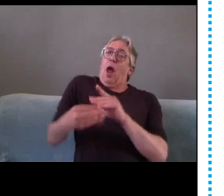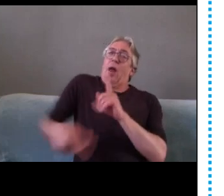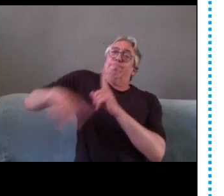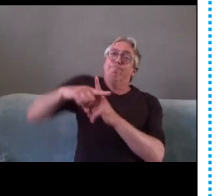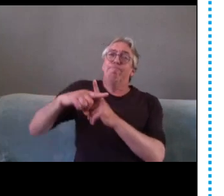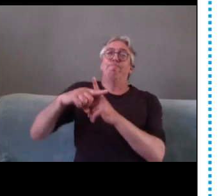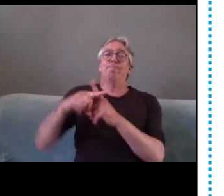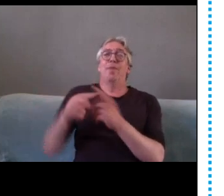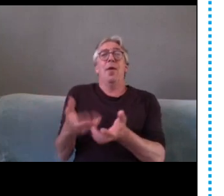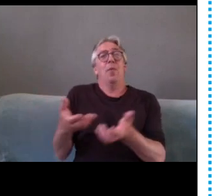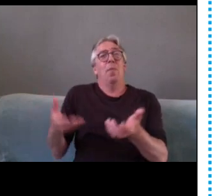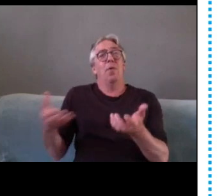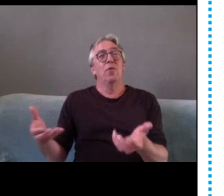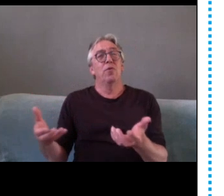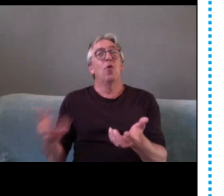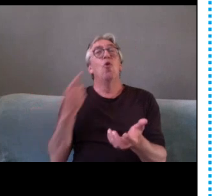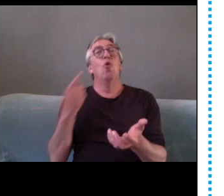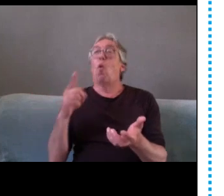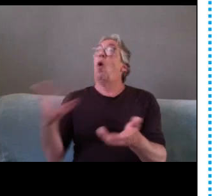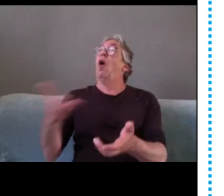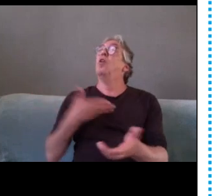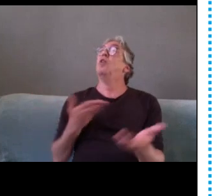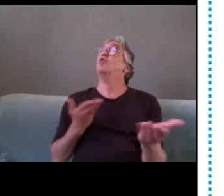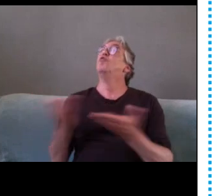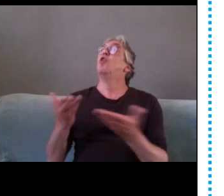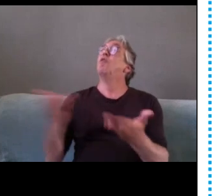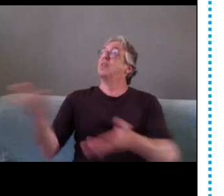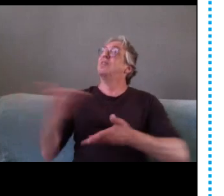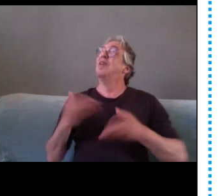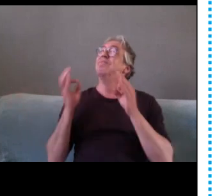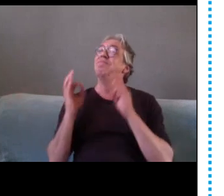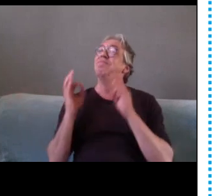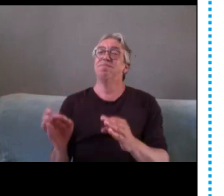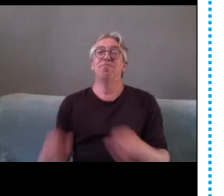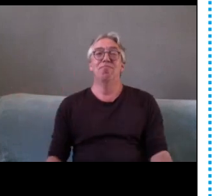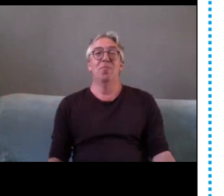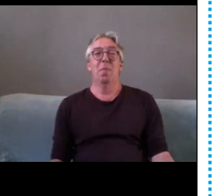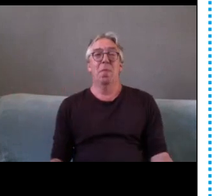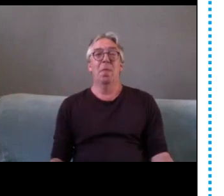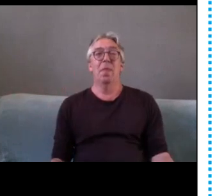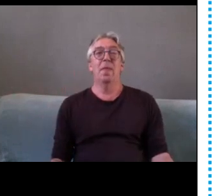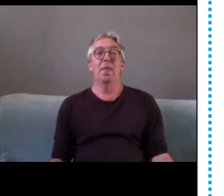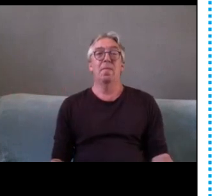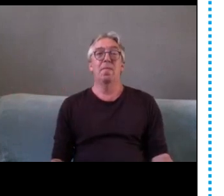or services in conjunction with other products and interoperable with other services.